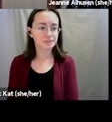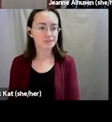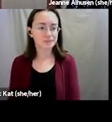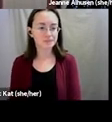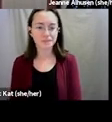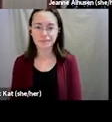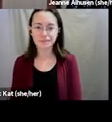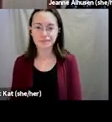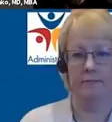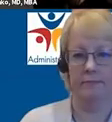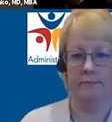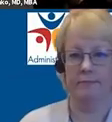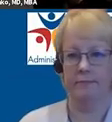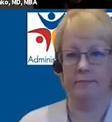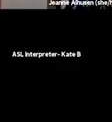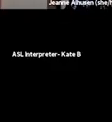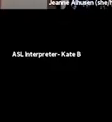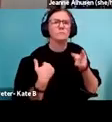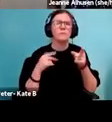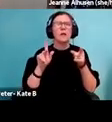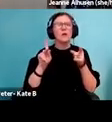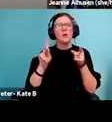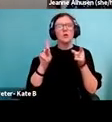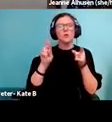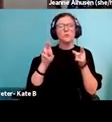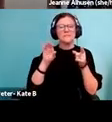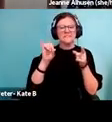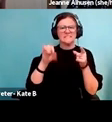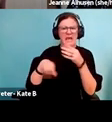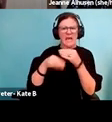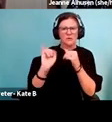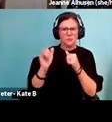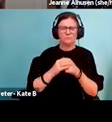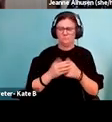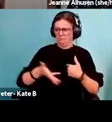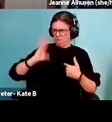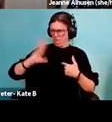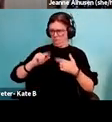[DR. JEANNE ALHUSEN:] I want to jump in here to – so when I started back in the